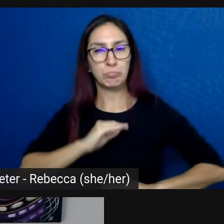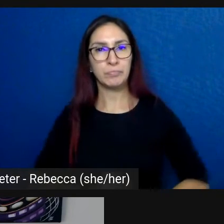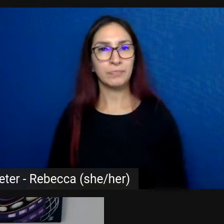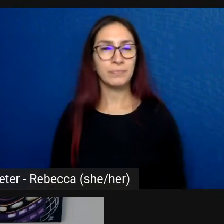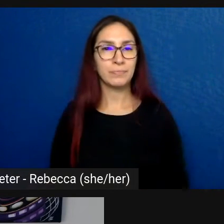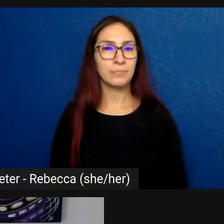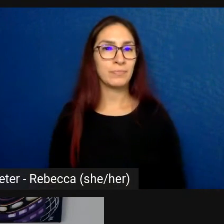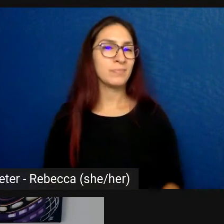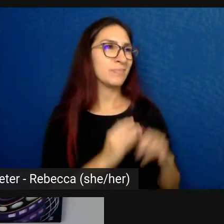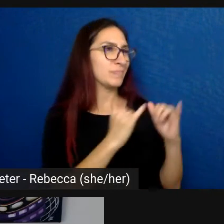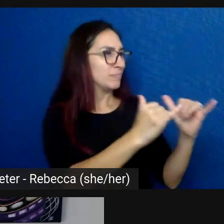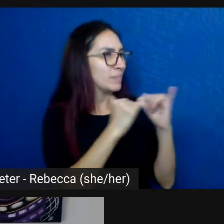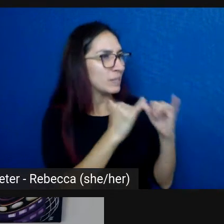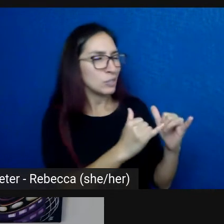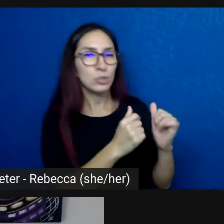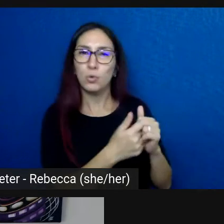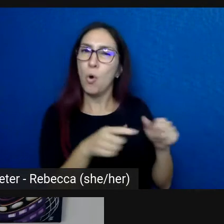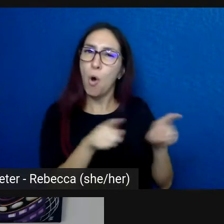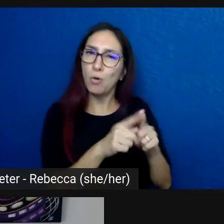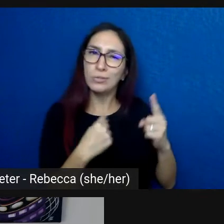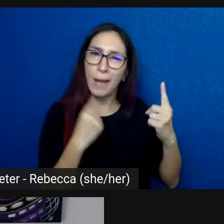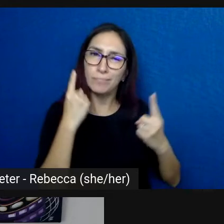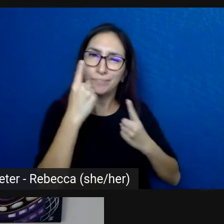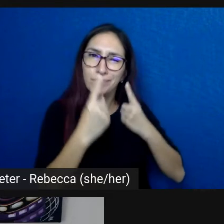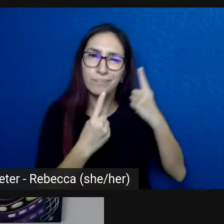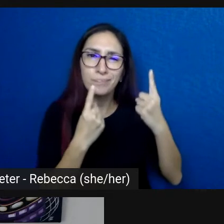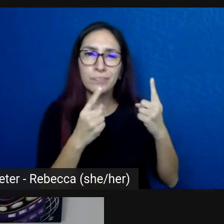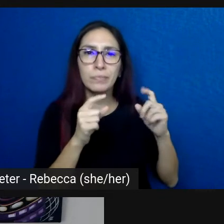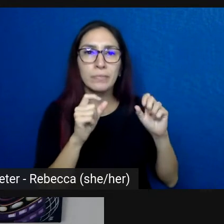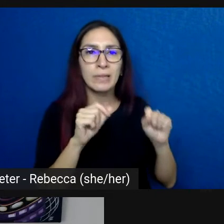I'm wondering also if there's any good blocks as well.